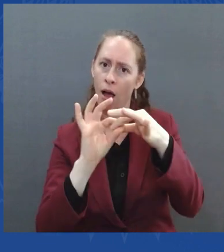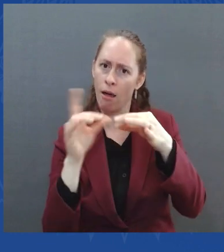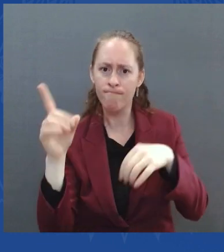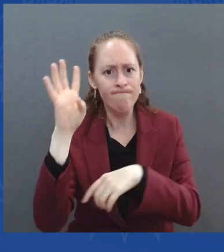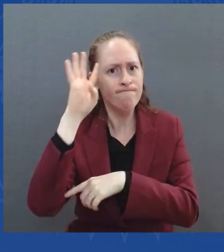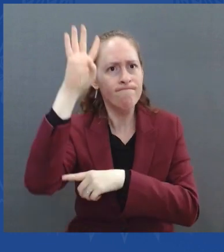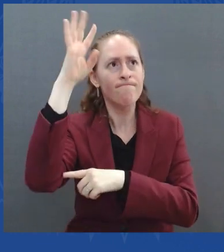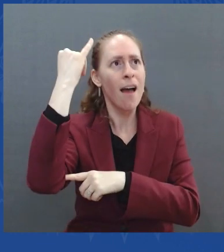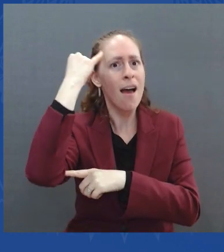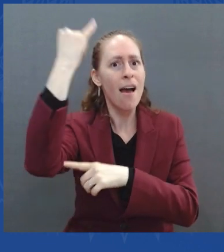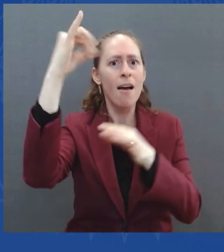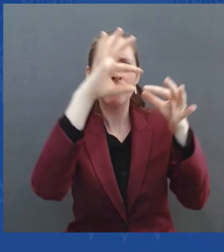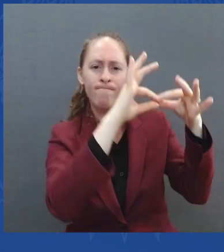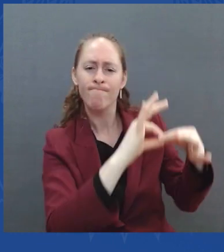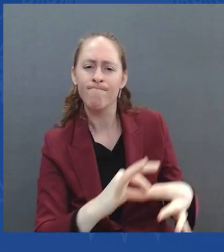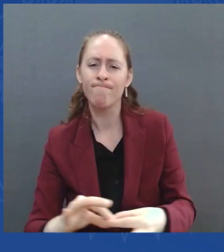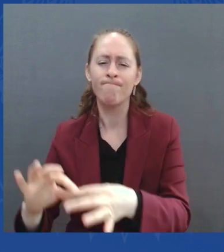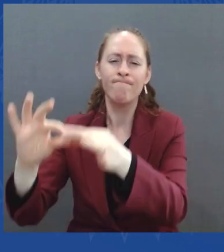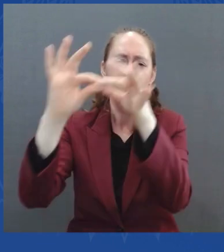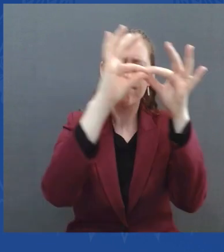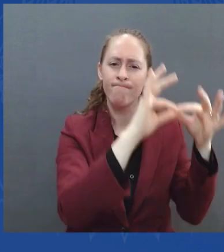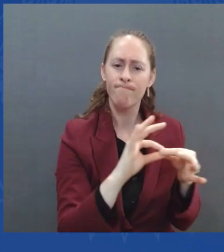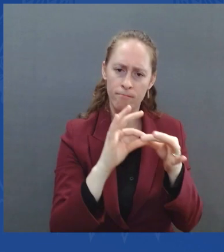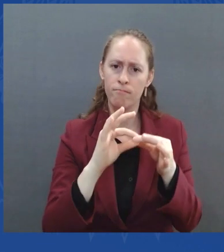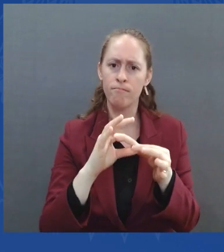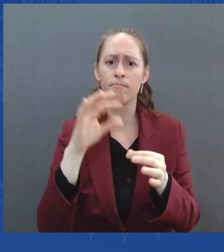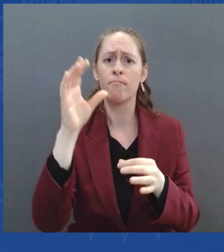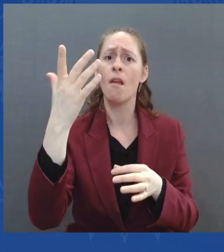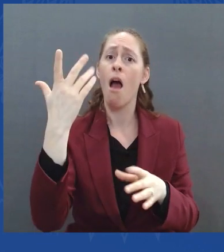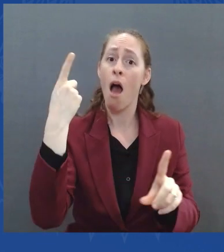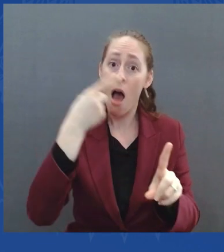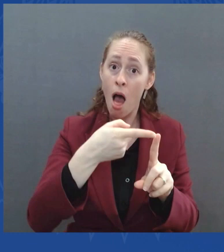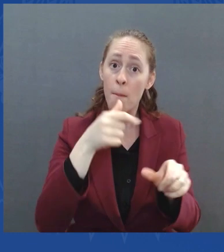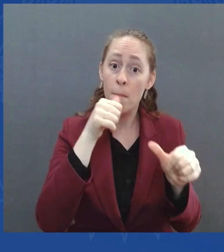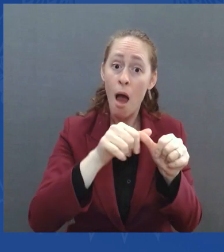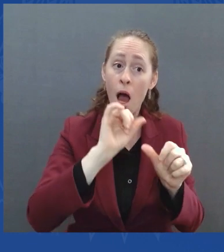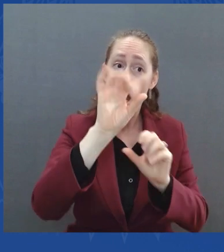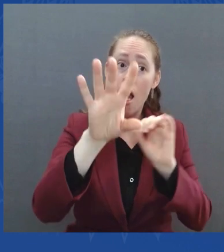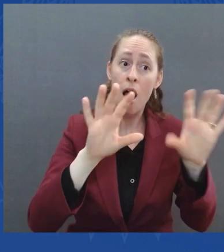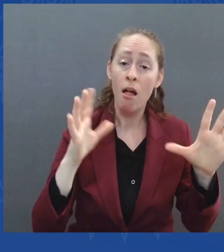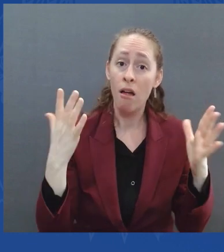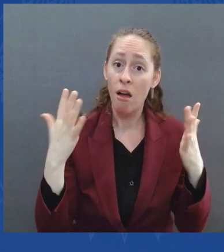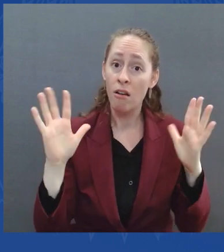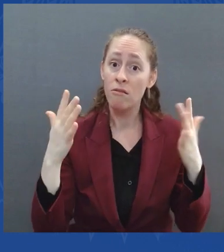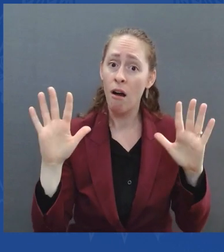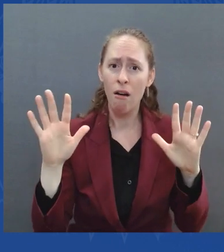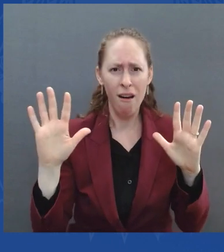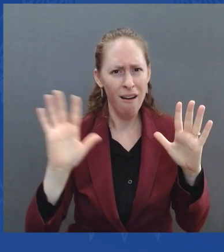to deliver more than the mail, but some of our most basic freedoms and basic rights were delivered by the Post Office.